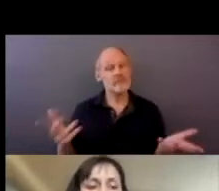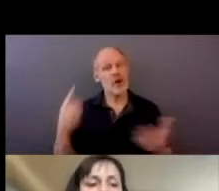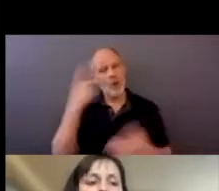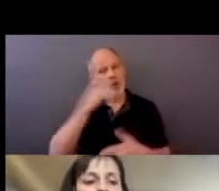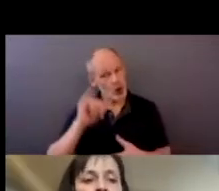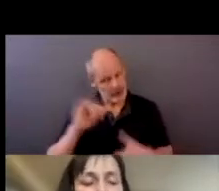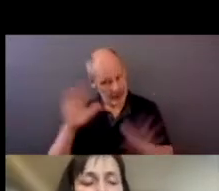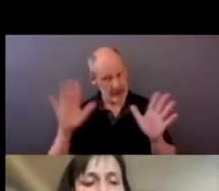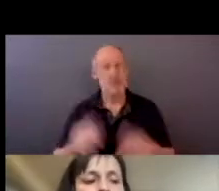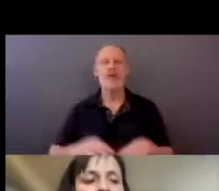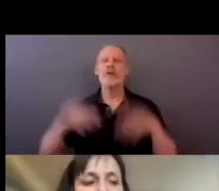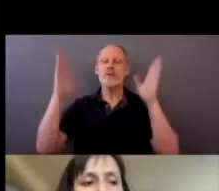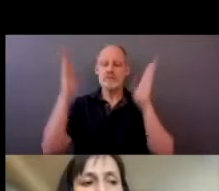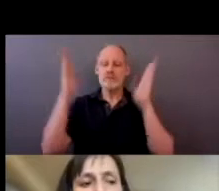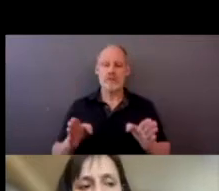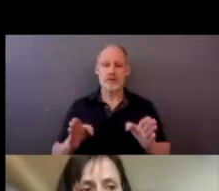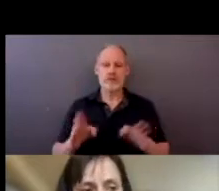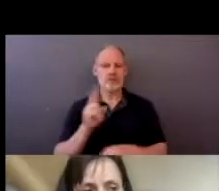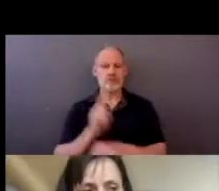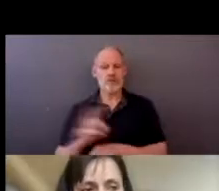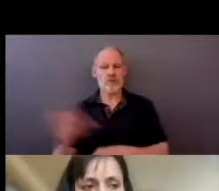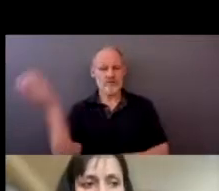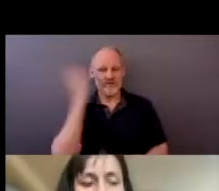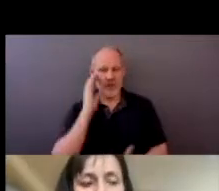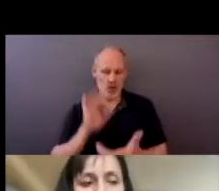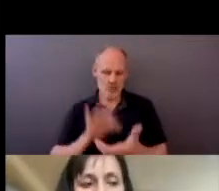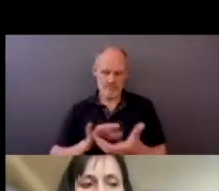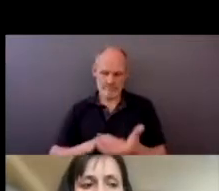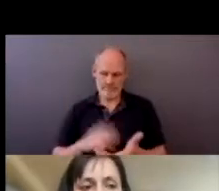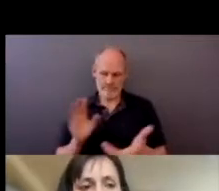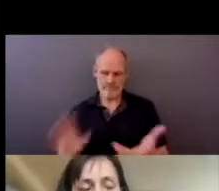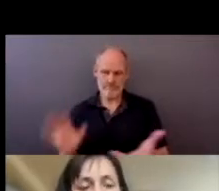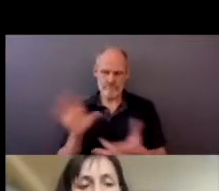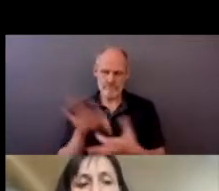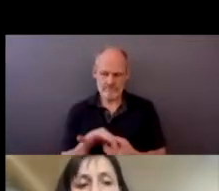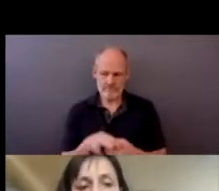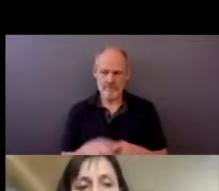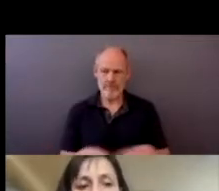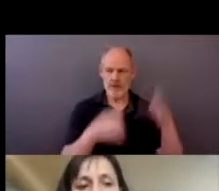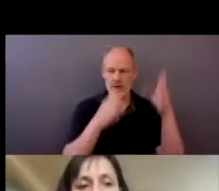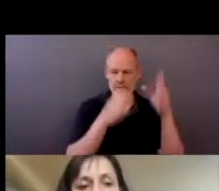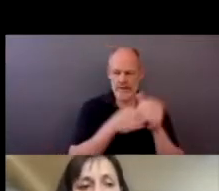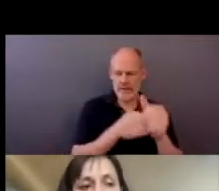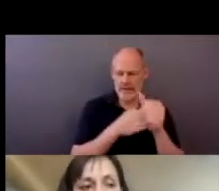is high level of detailed description each object gets before analysis of the piece is